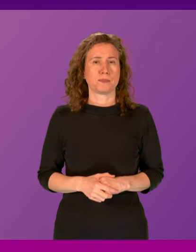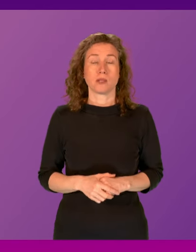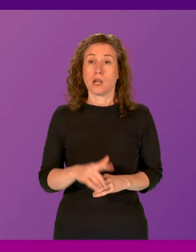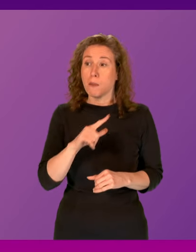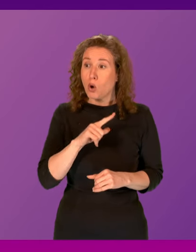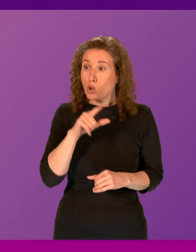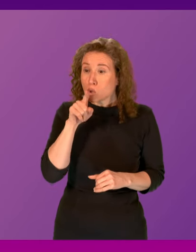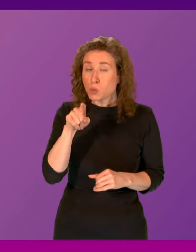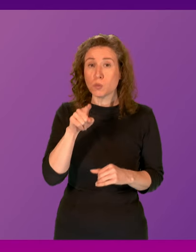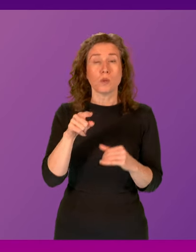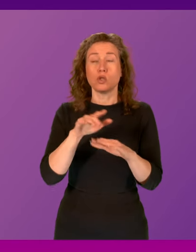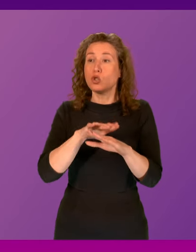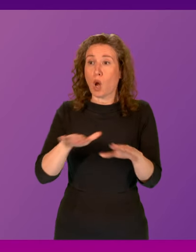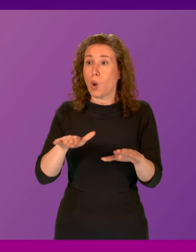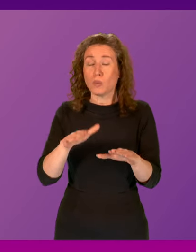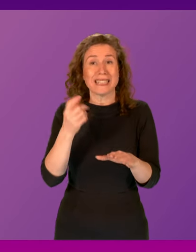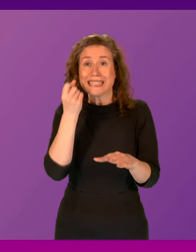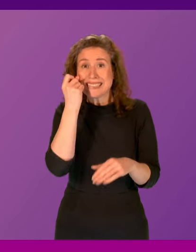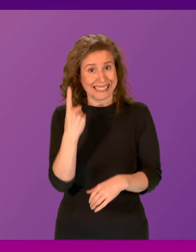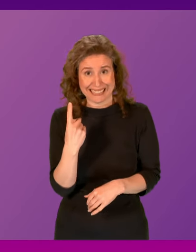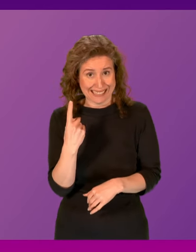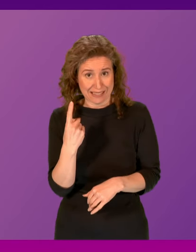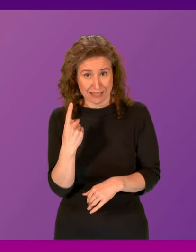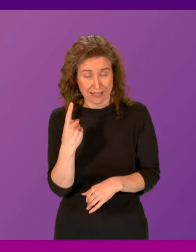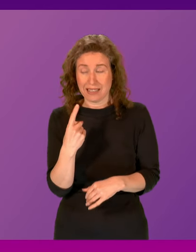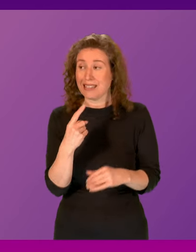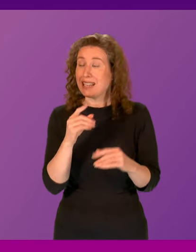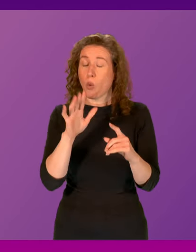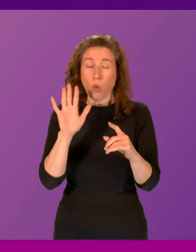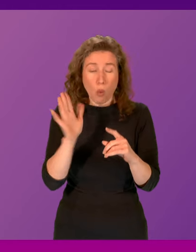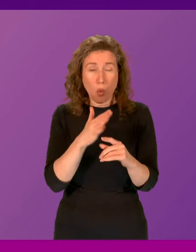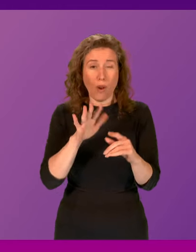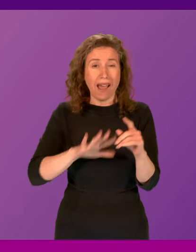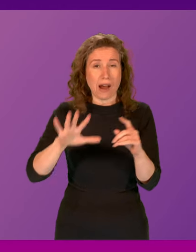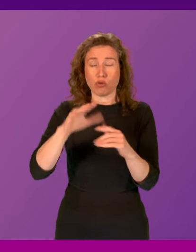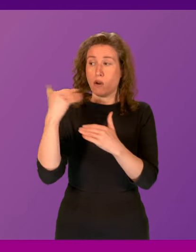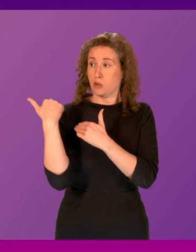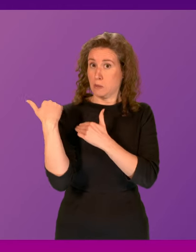The First Minister simply does not get it. In every area of responsibility for this SNP